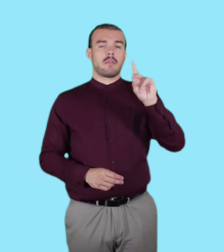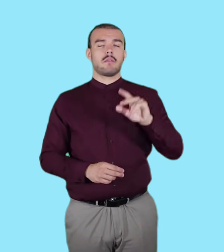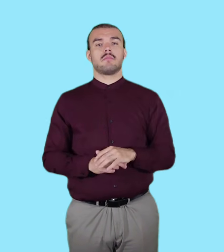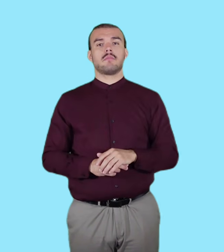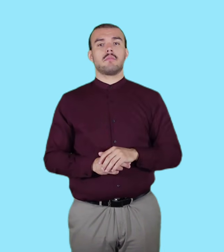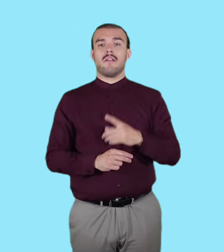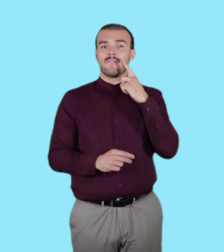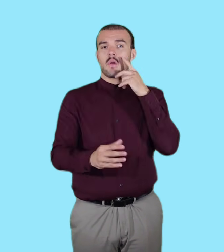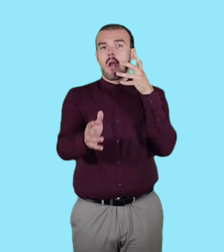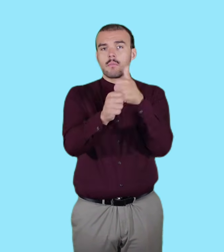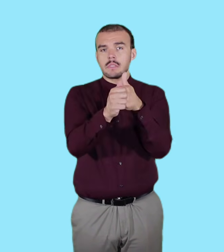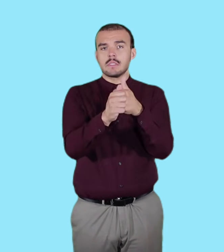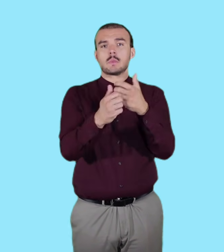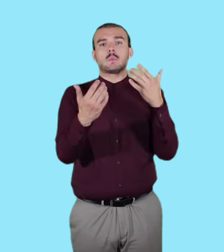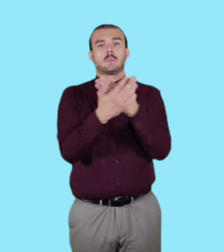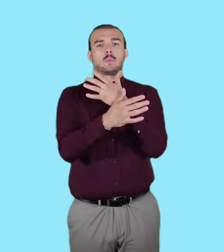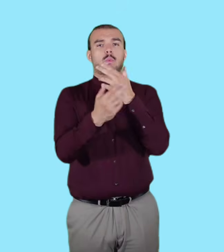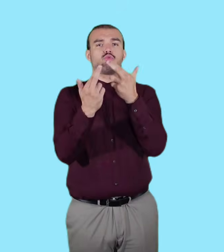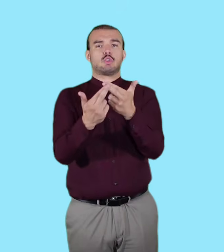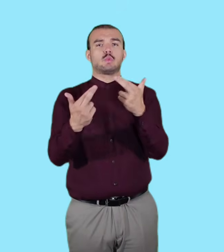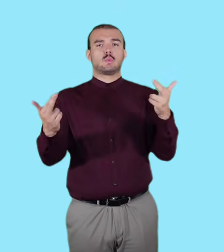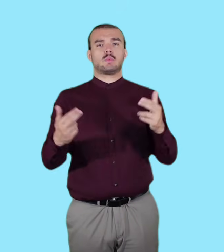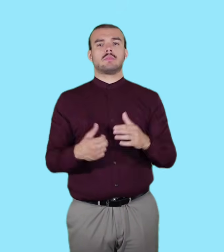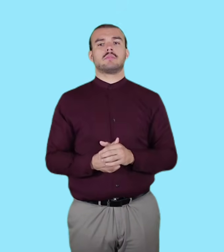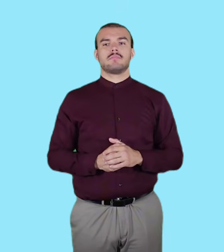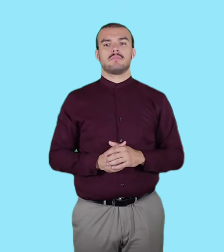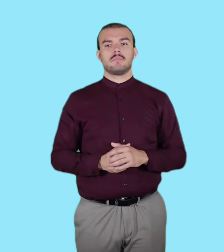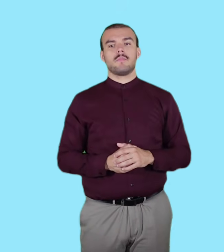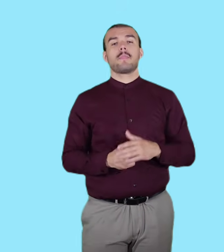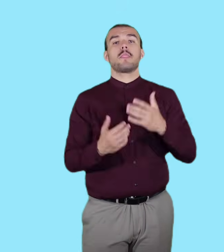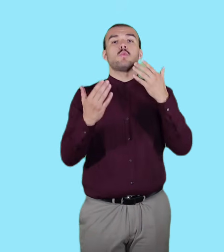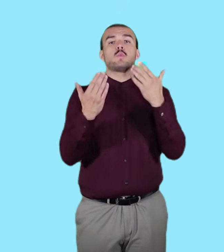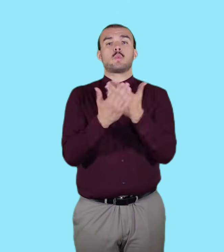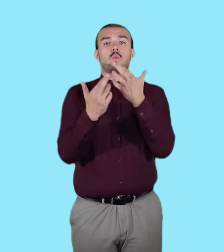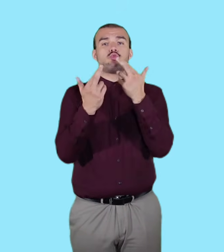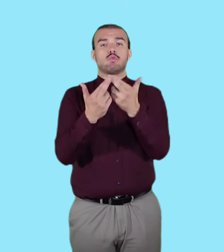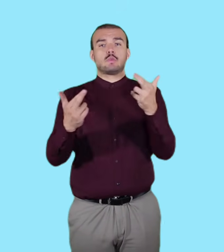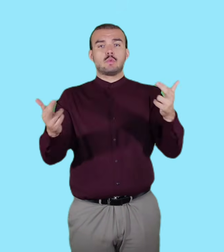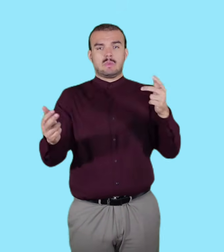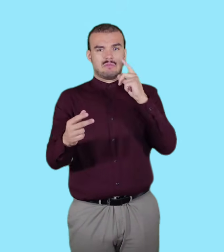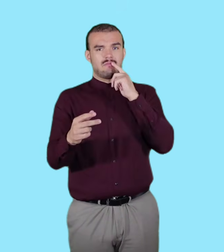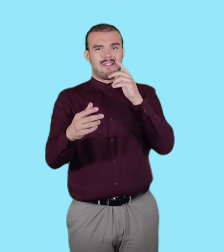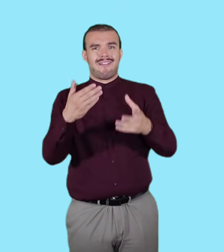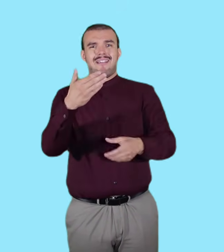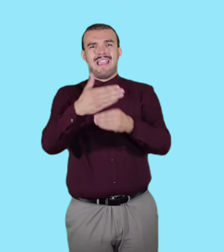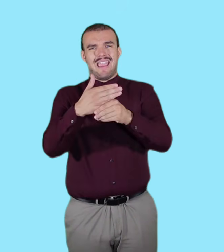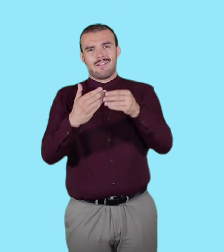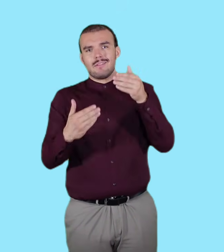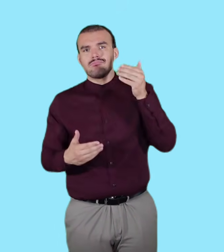for updates and new resources. New resources are added frequently.